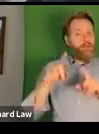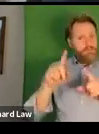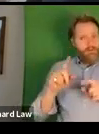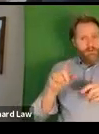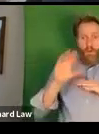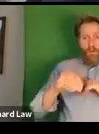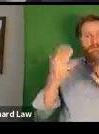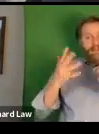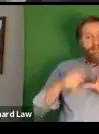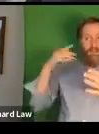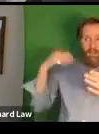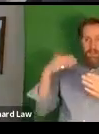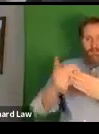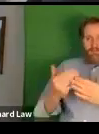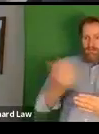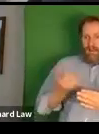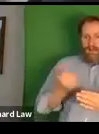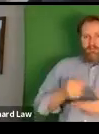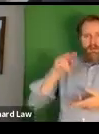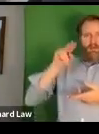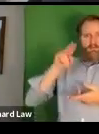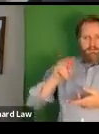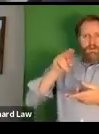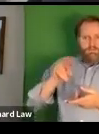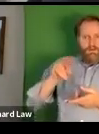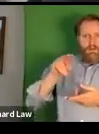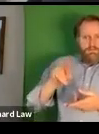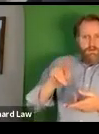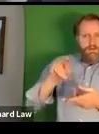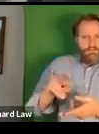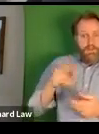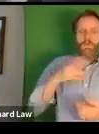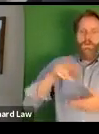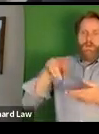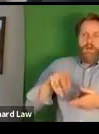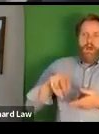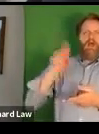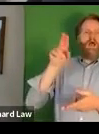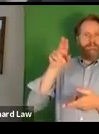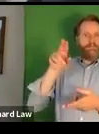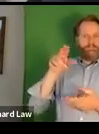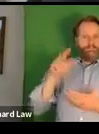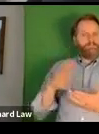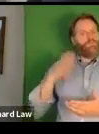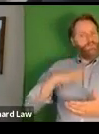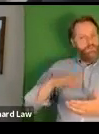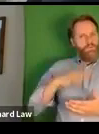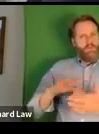and we want that pay claim to be negotiated with us without any strings